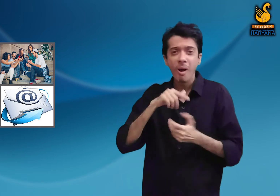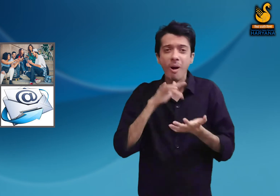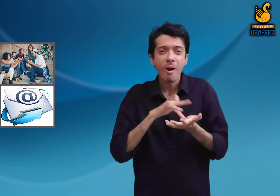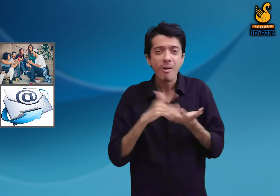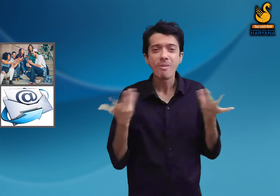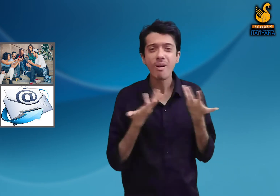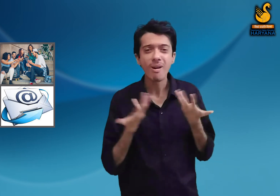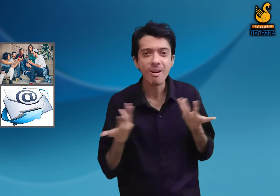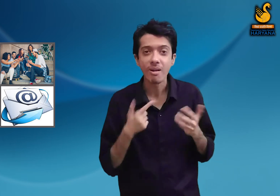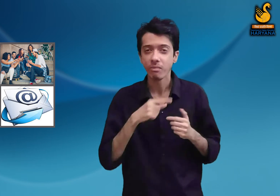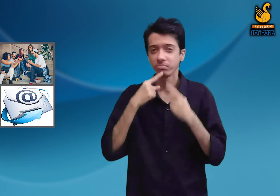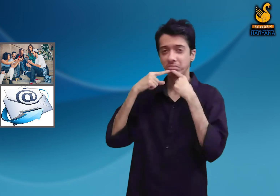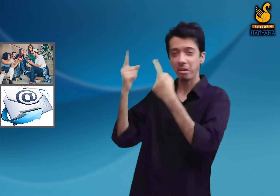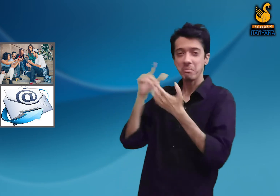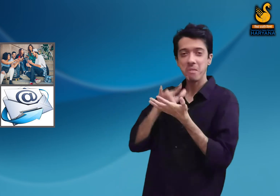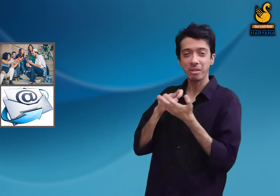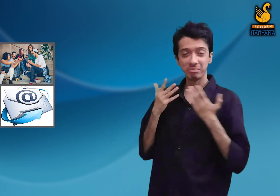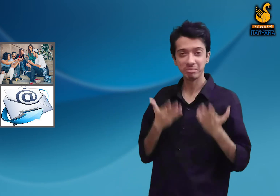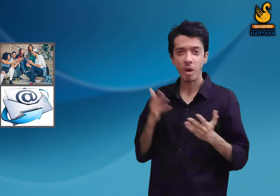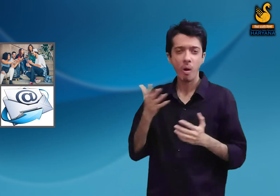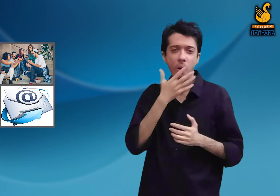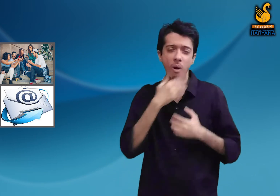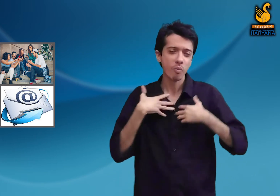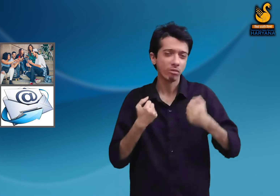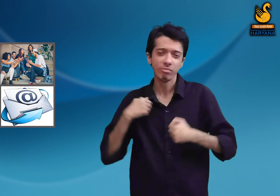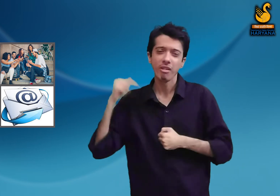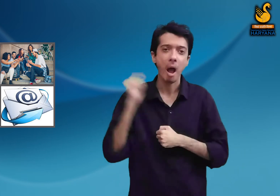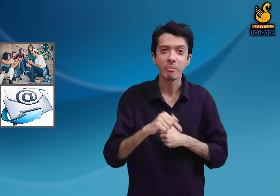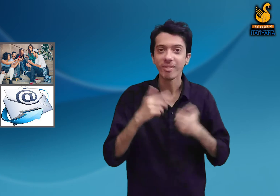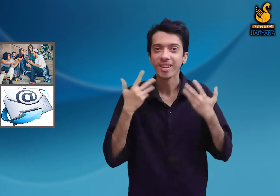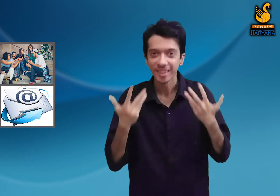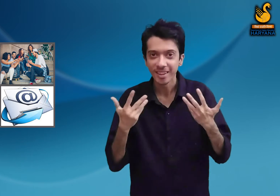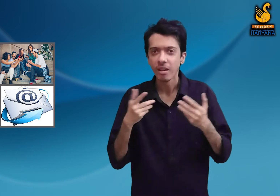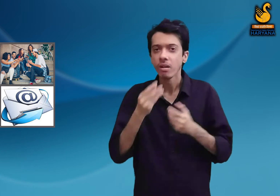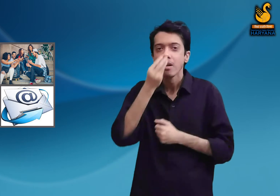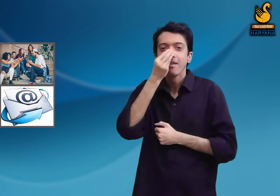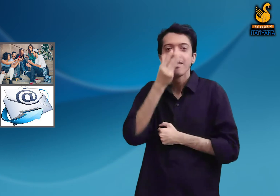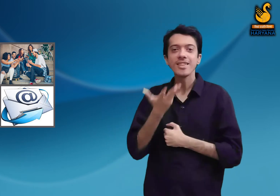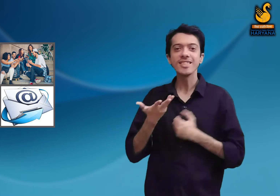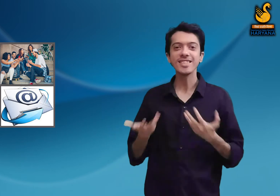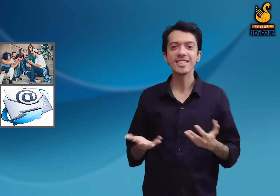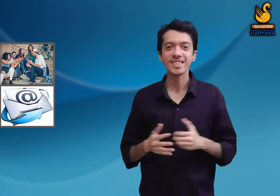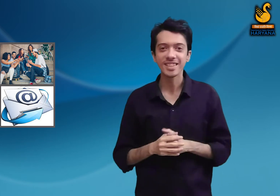which we share with our friends and they also love to visit those places. Today, it has become very easy.